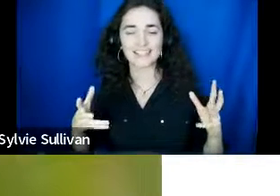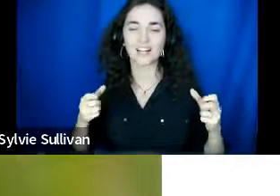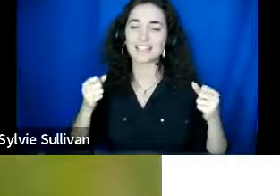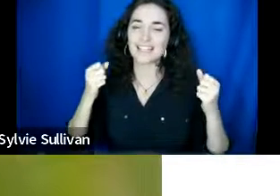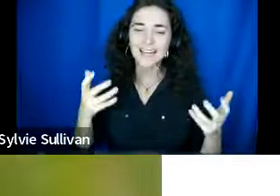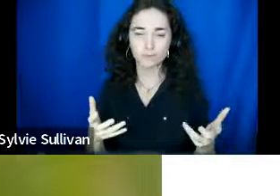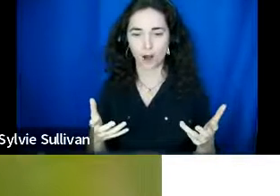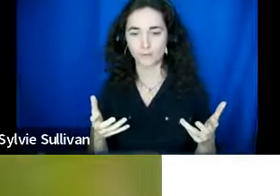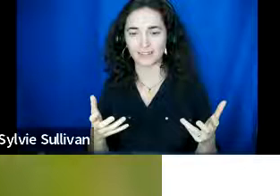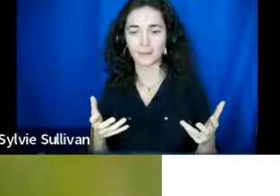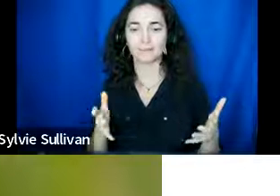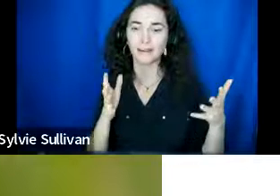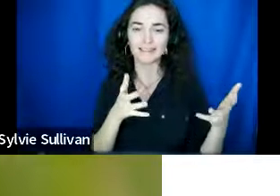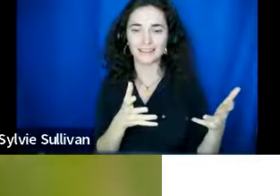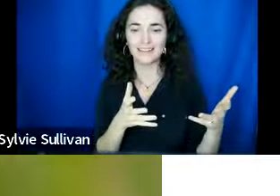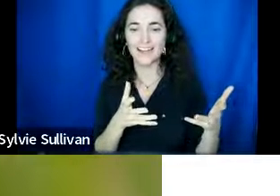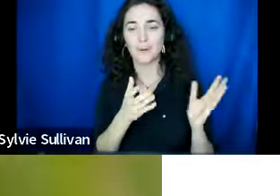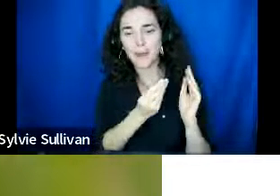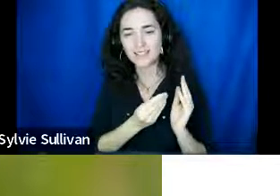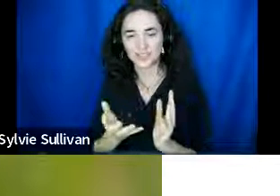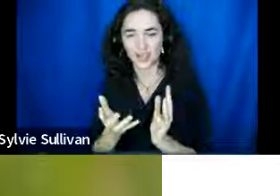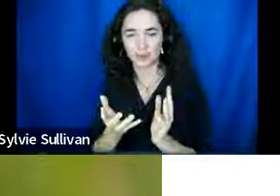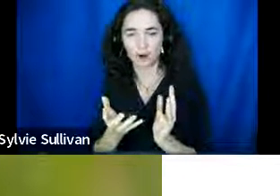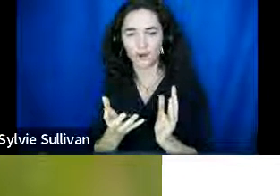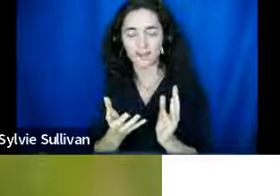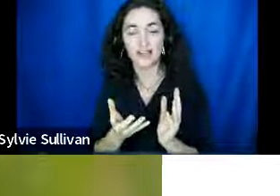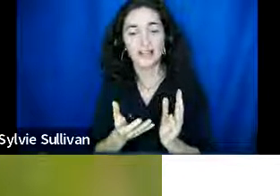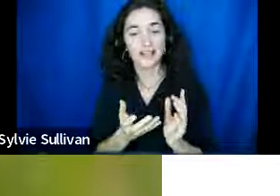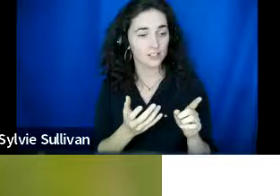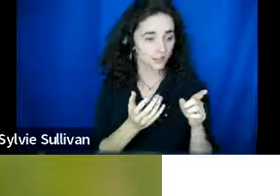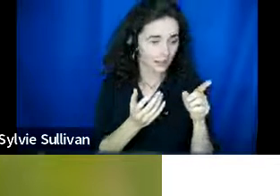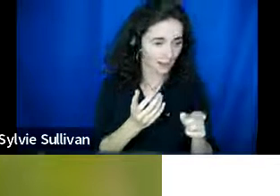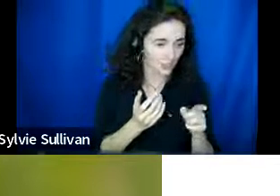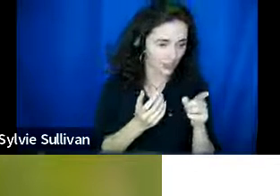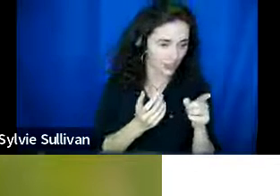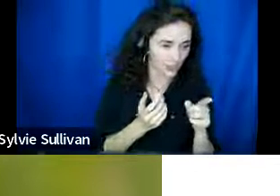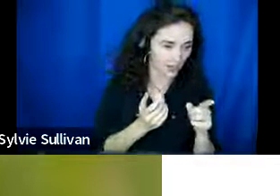It's not said properly, but basically the message came across. And somebody mentioned in the chat.